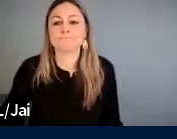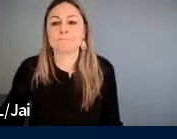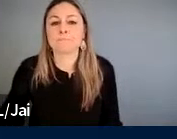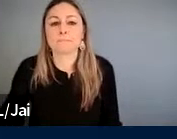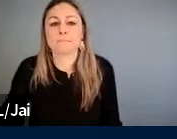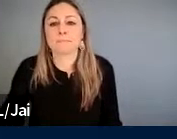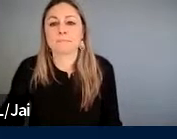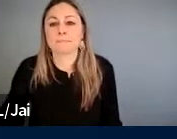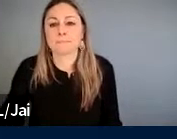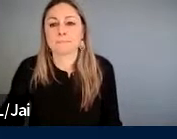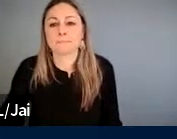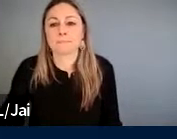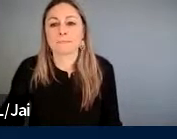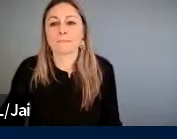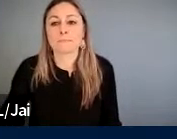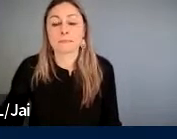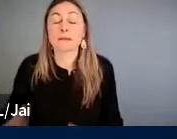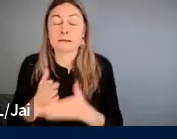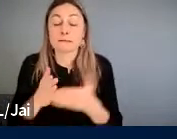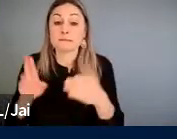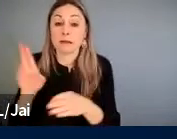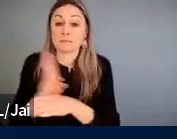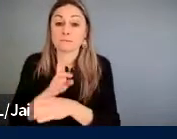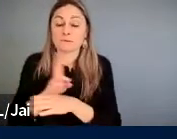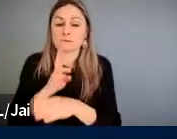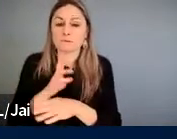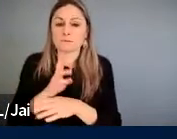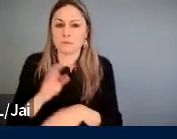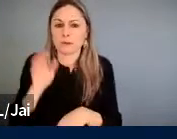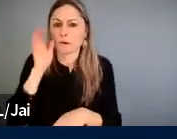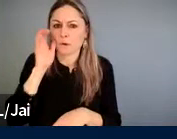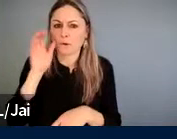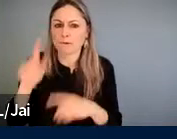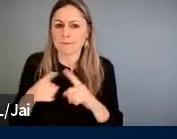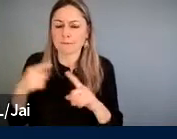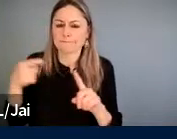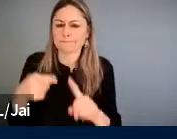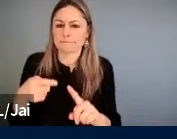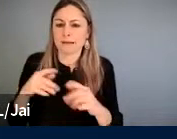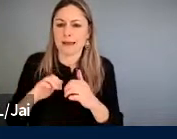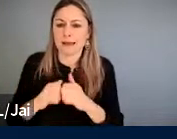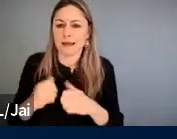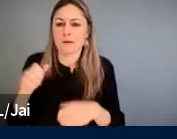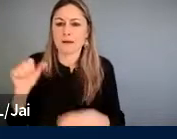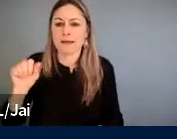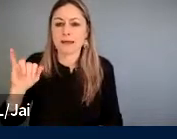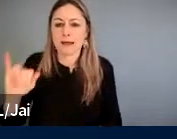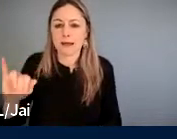Some of the uses that we heard particular examples of were on how AI has created improvements to